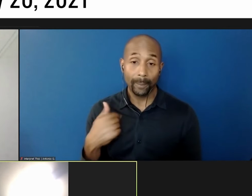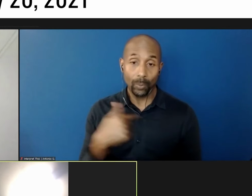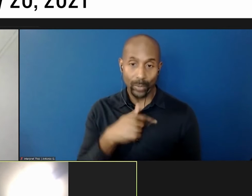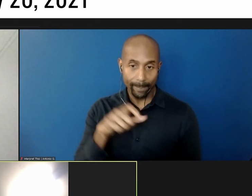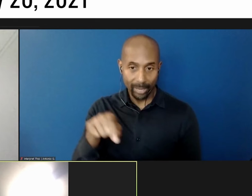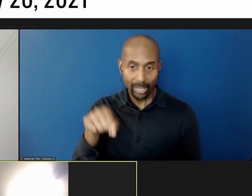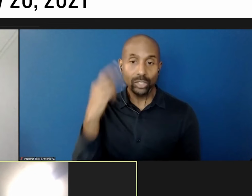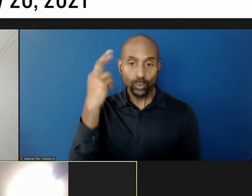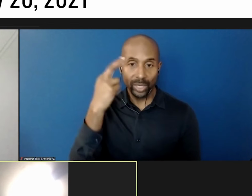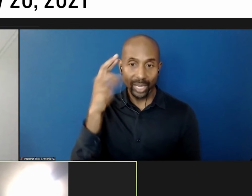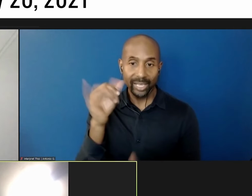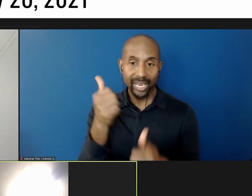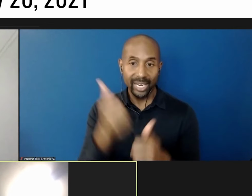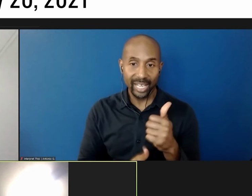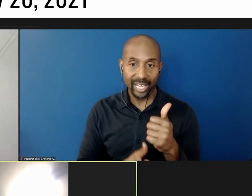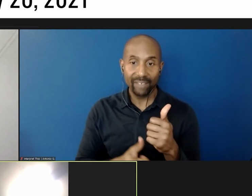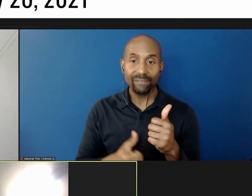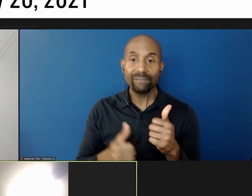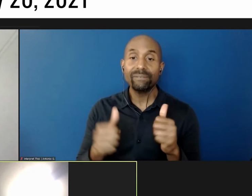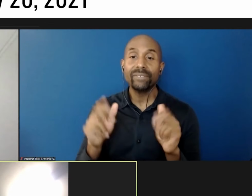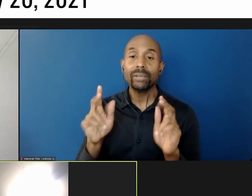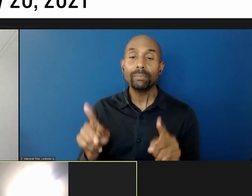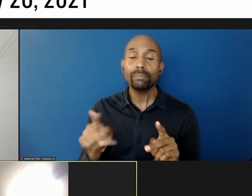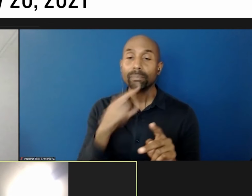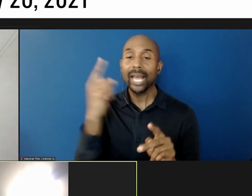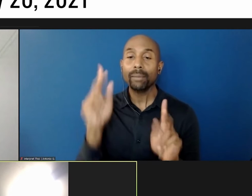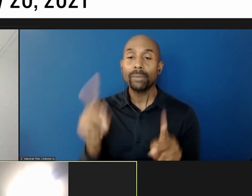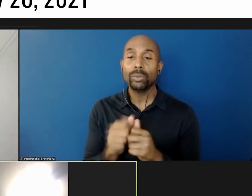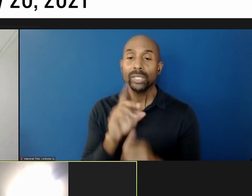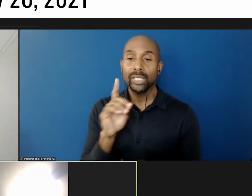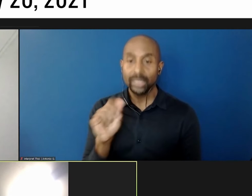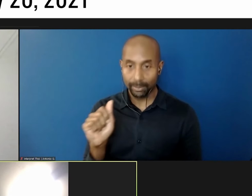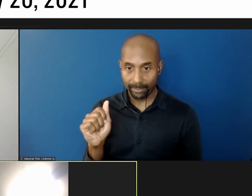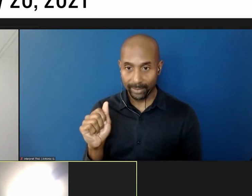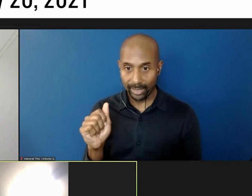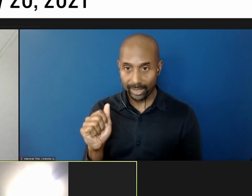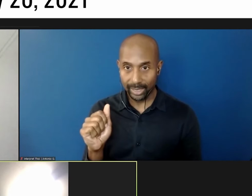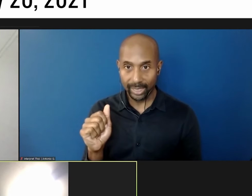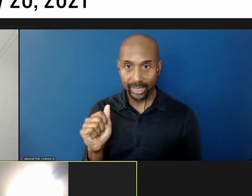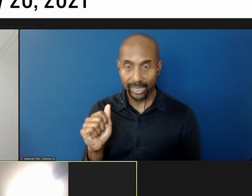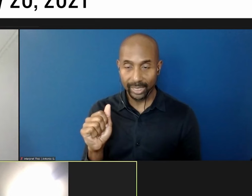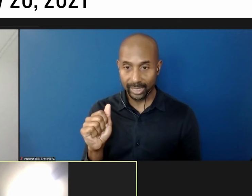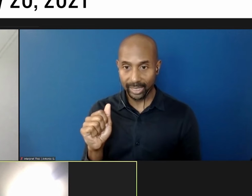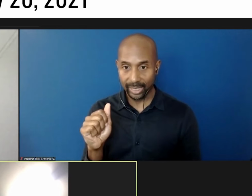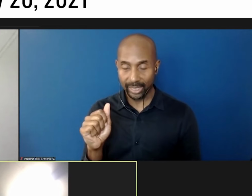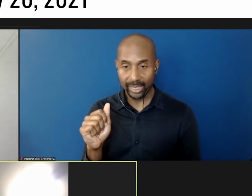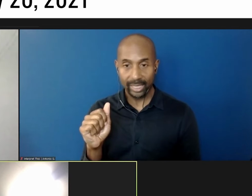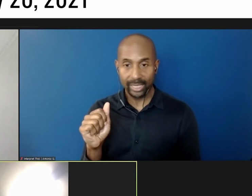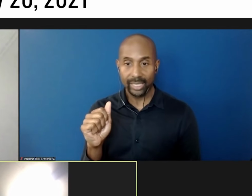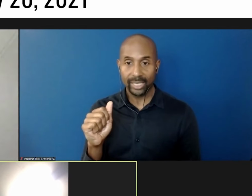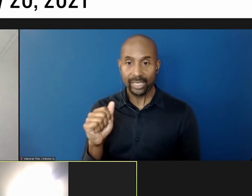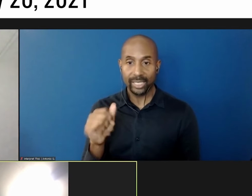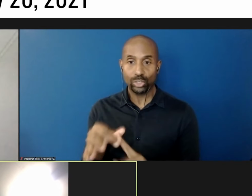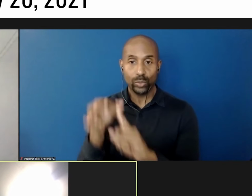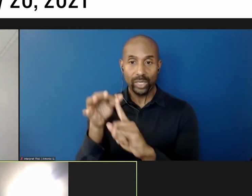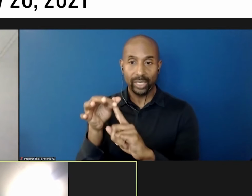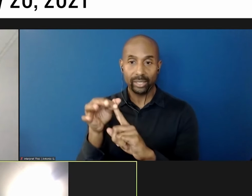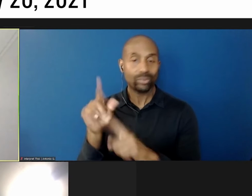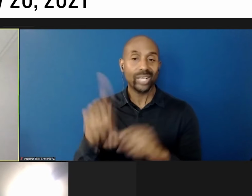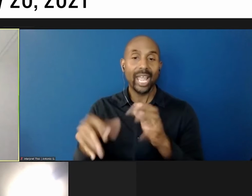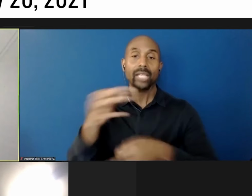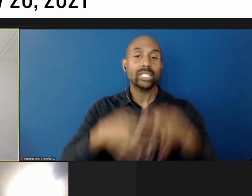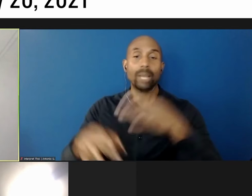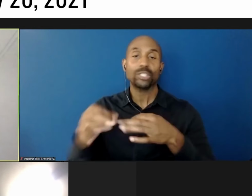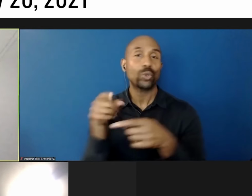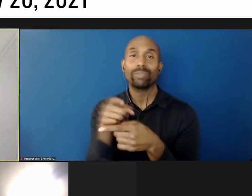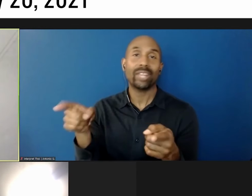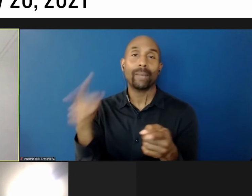especially on here, so you cannot be substituted or represented by anyone else. You have to